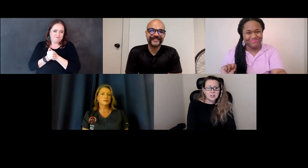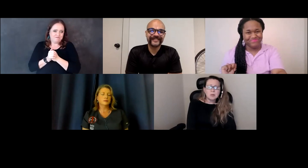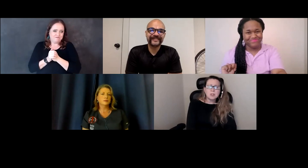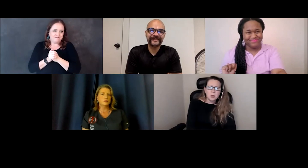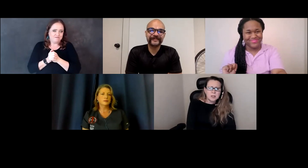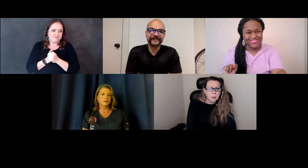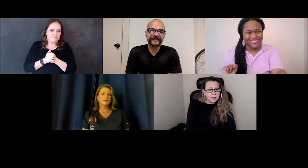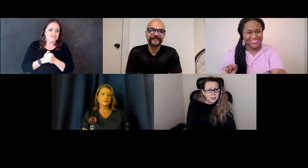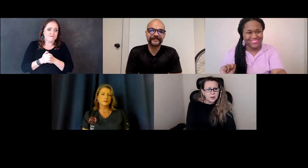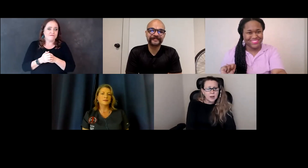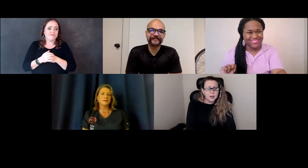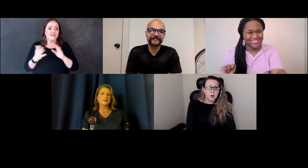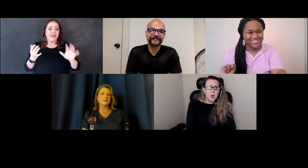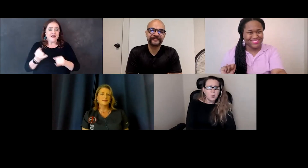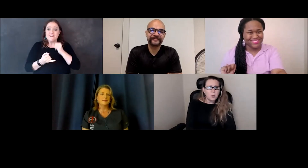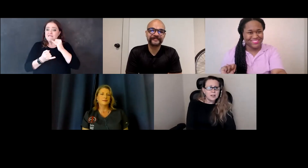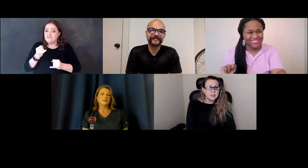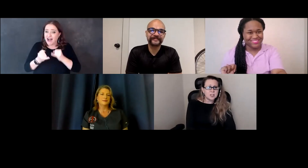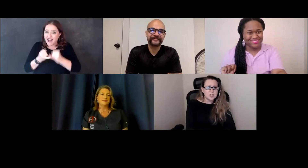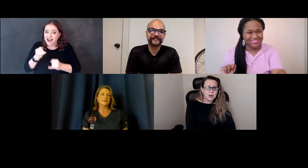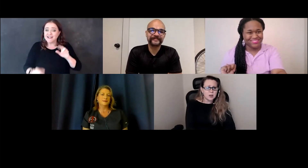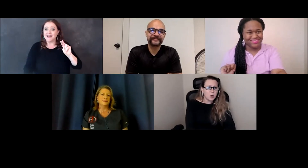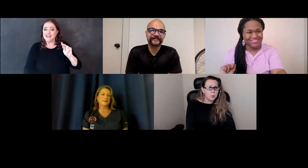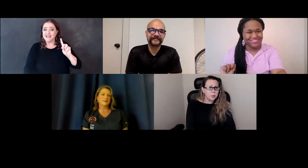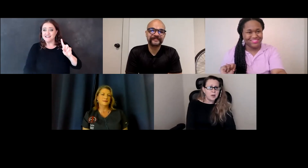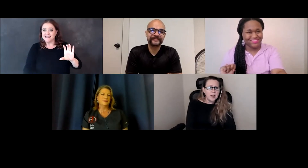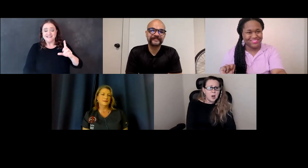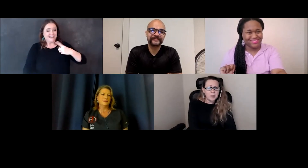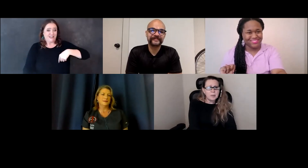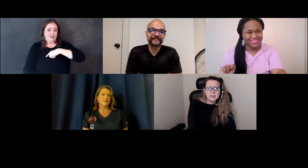Thank you so much for being here and your willingness to share and your open mindedness.